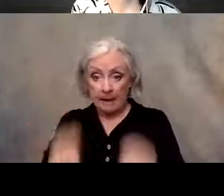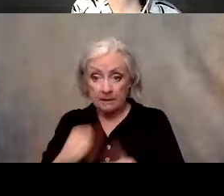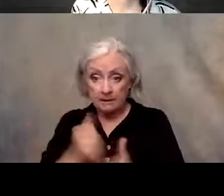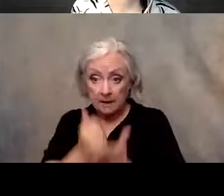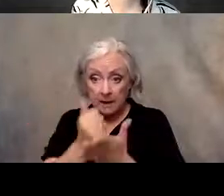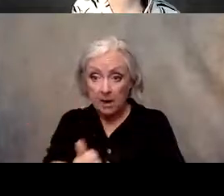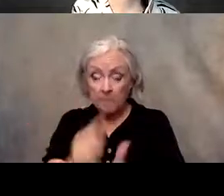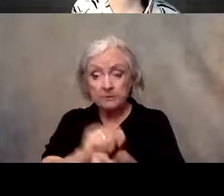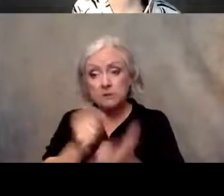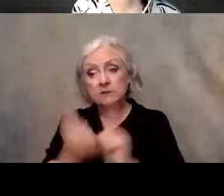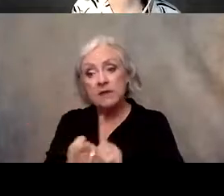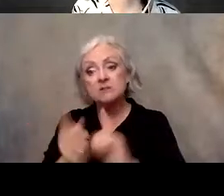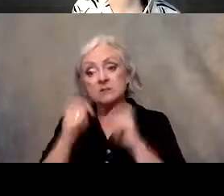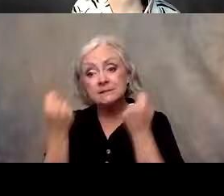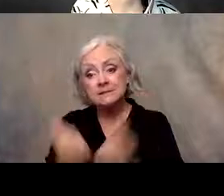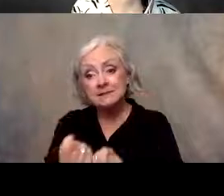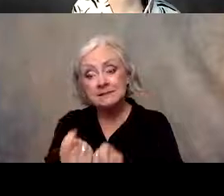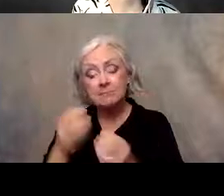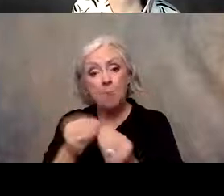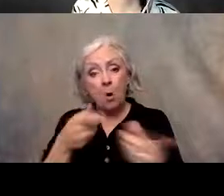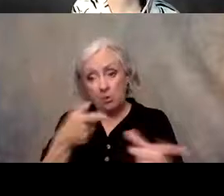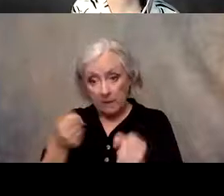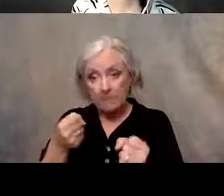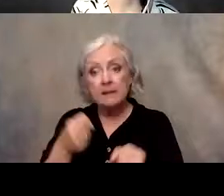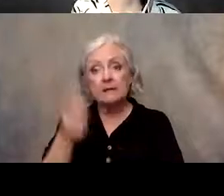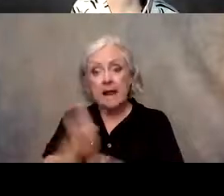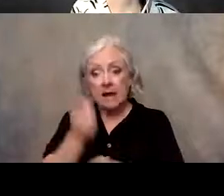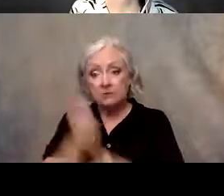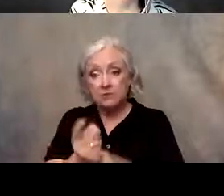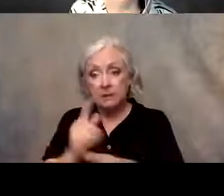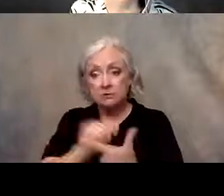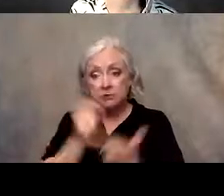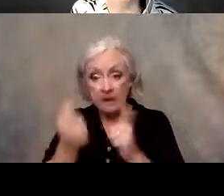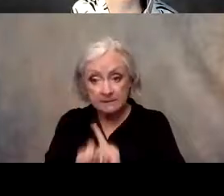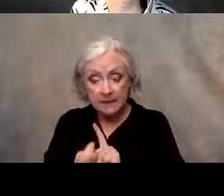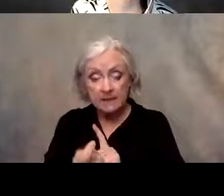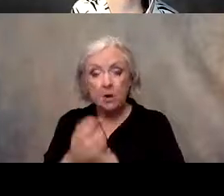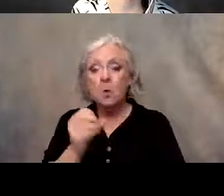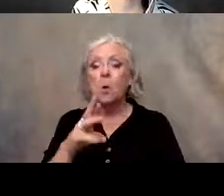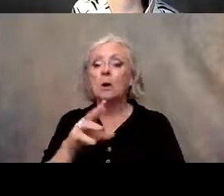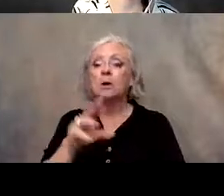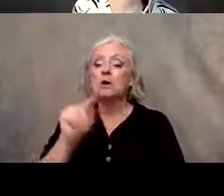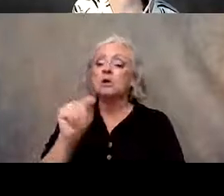more quickly and accurately translate or transcreate any content that might need to be shortened